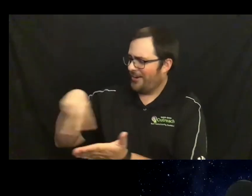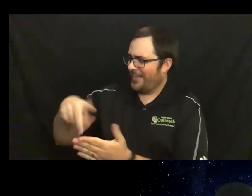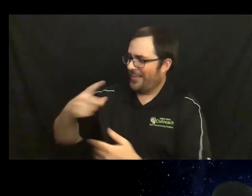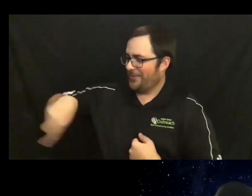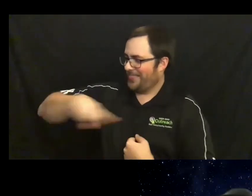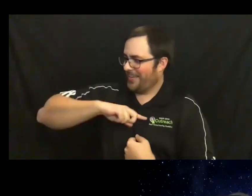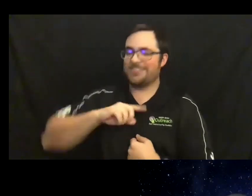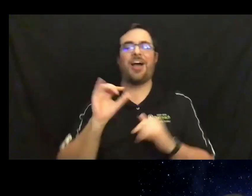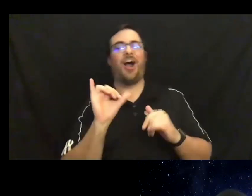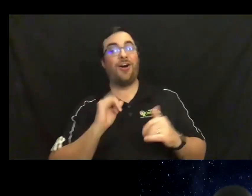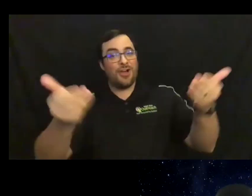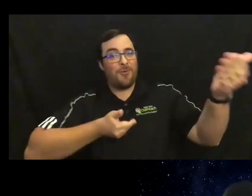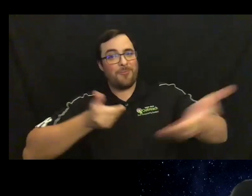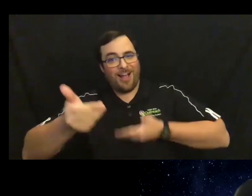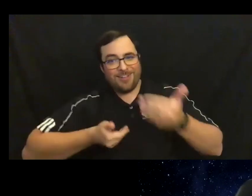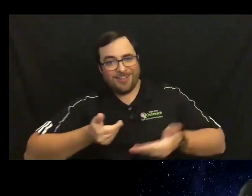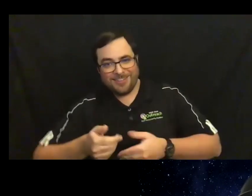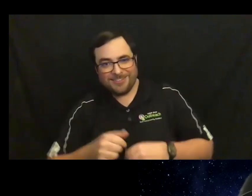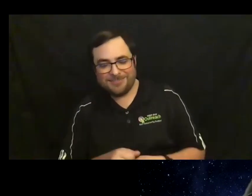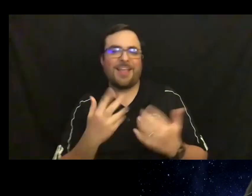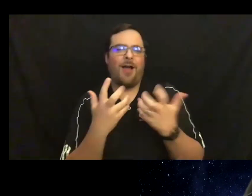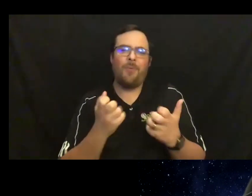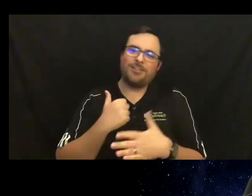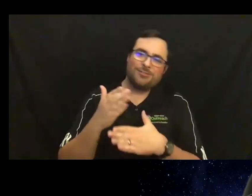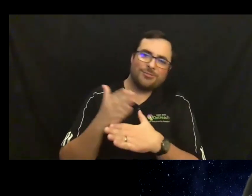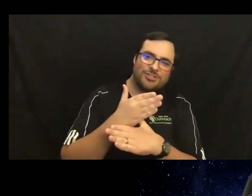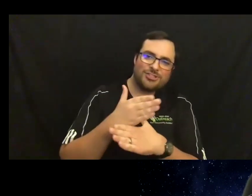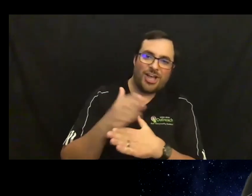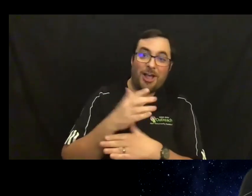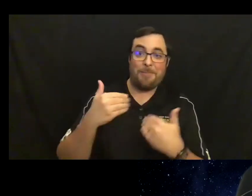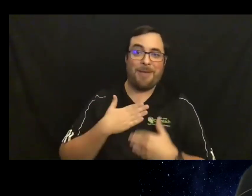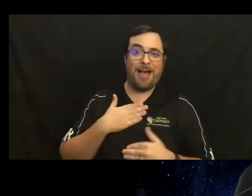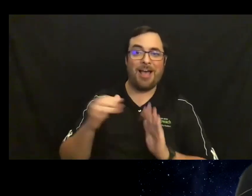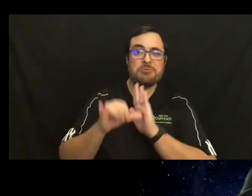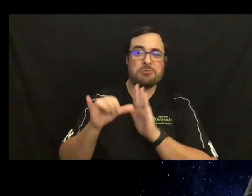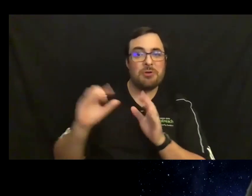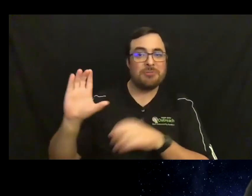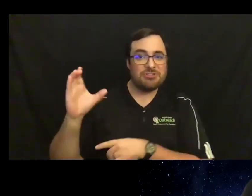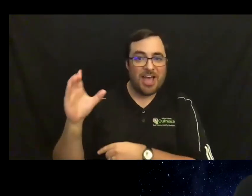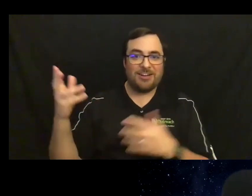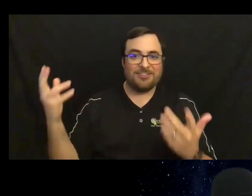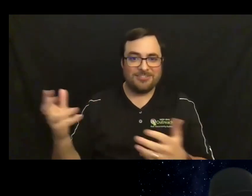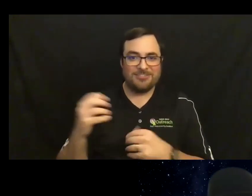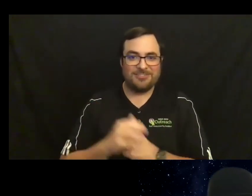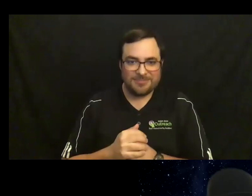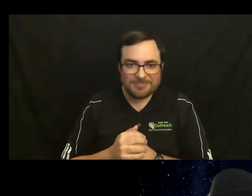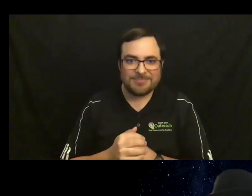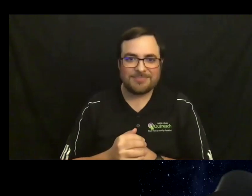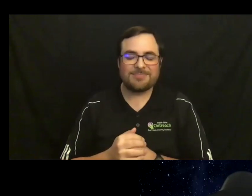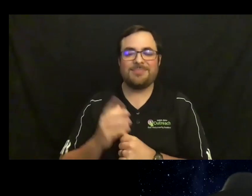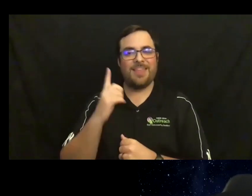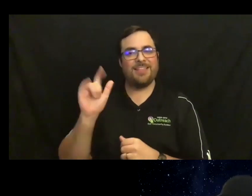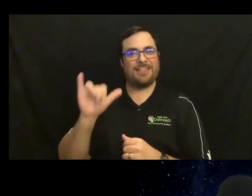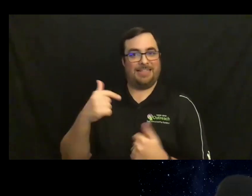Nick: Oh, you're welcome. I just wanted to share my YouTube channel Nick Loves BFB. Because I just want